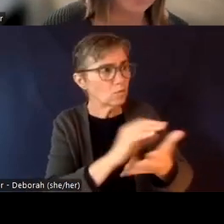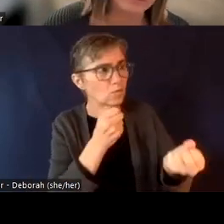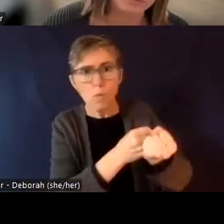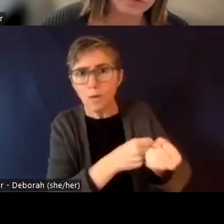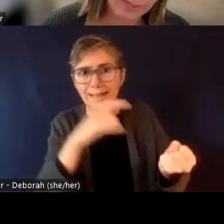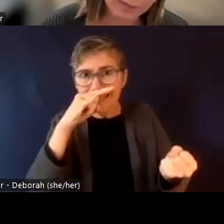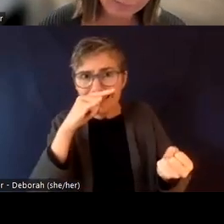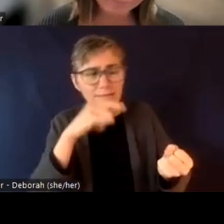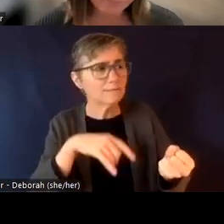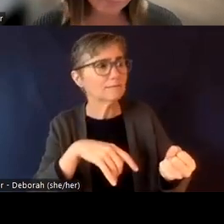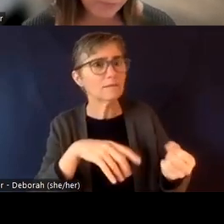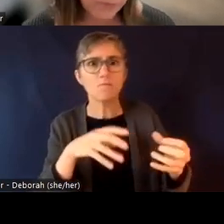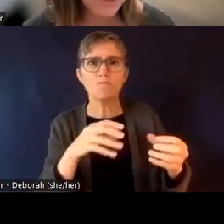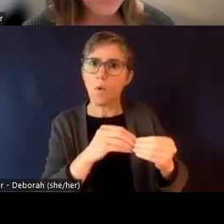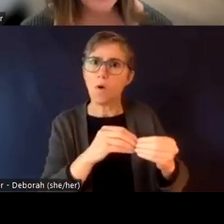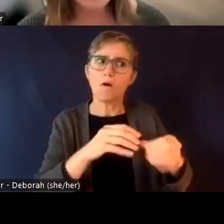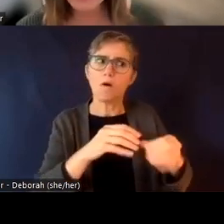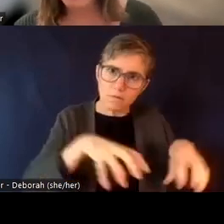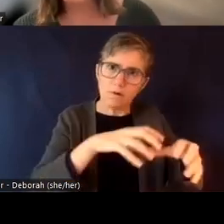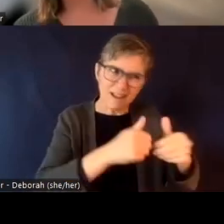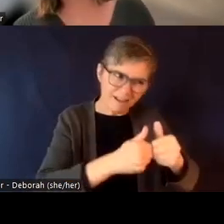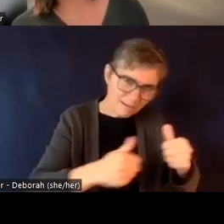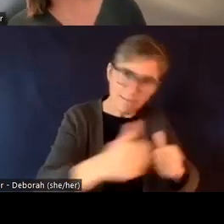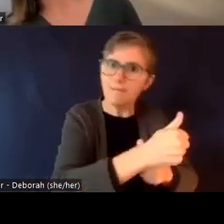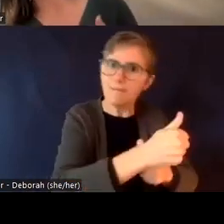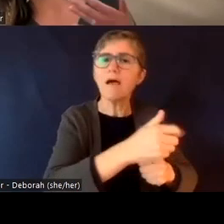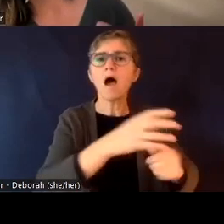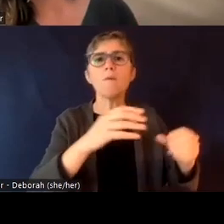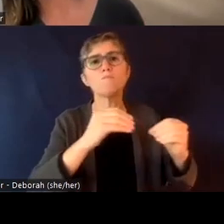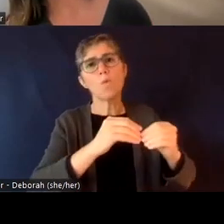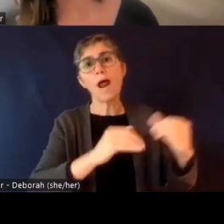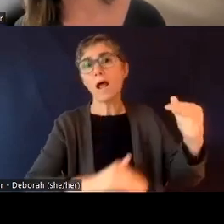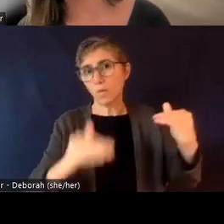more equitable stance. And number three, I want to just showcase, highlight some of